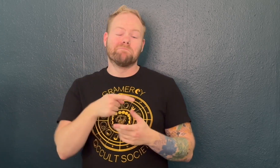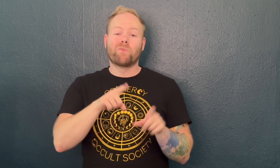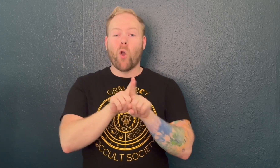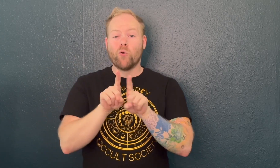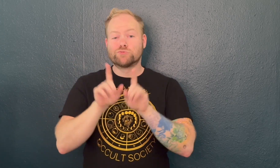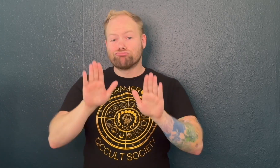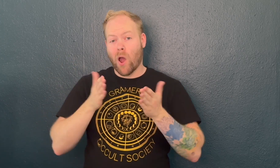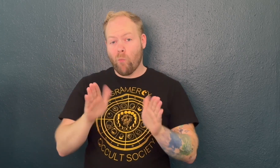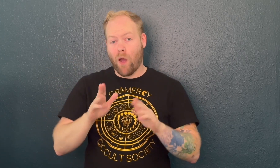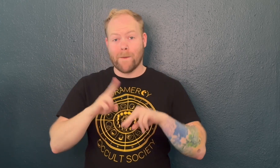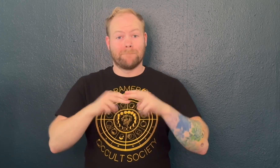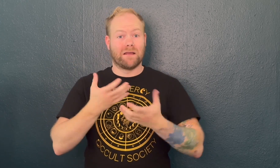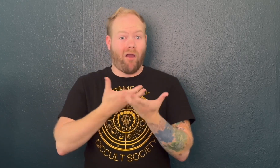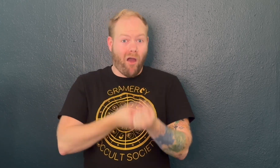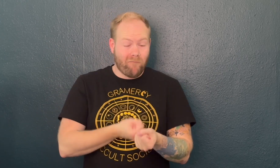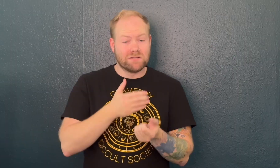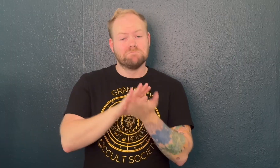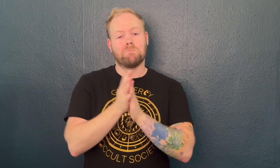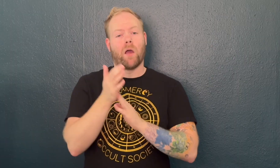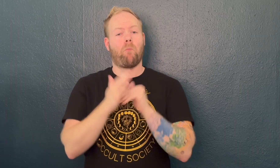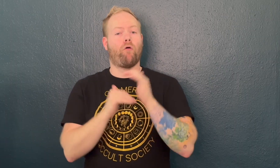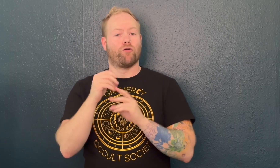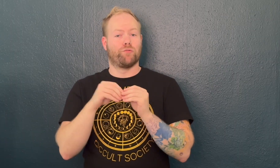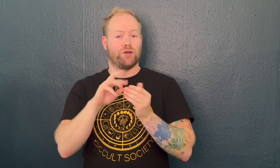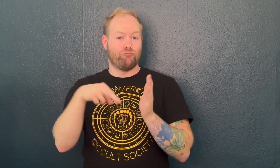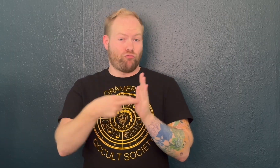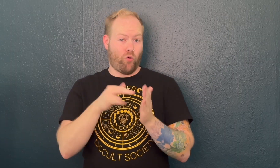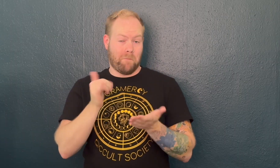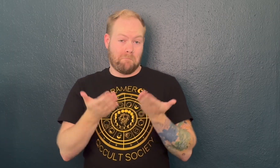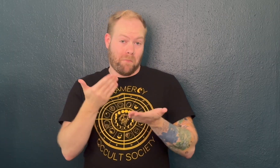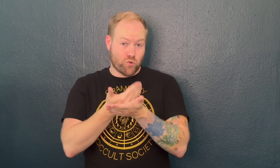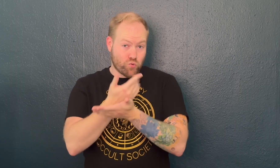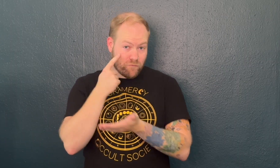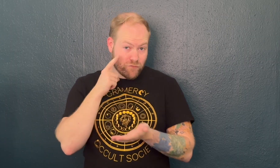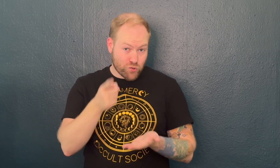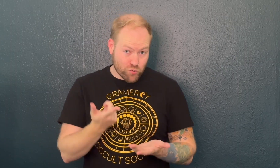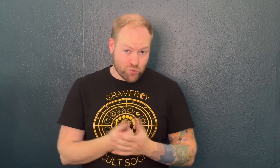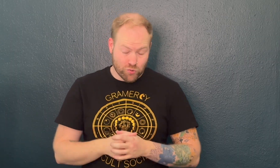It’s also a great way to build confidence and get comfortable running a game in a role that may be new to you.